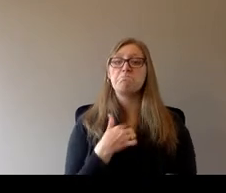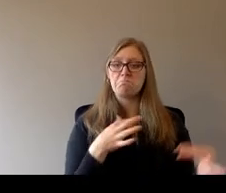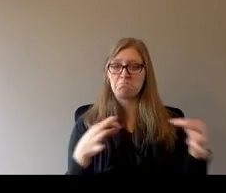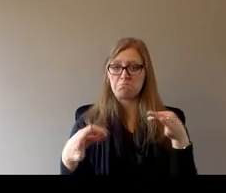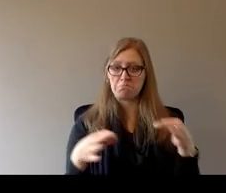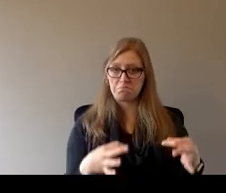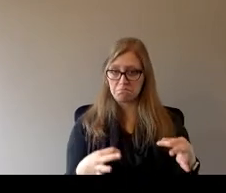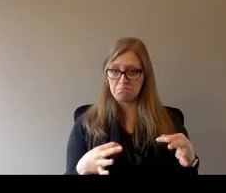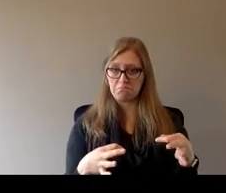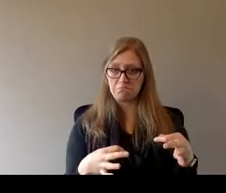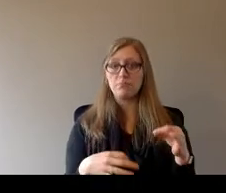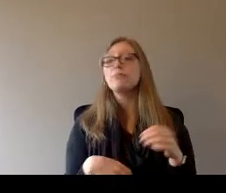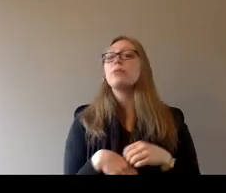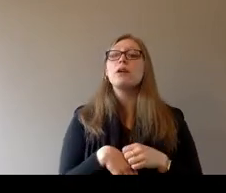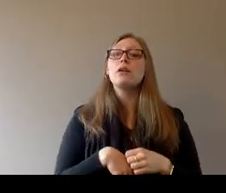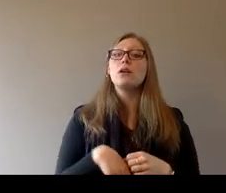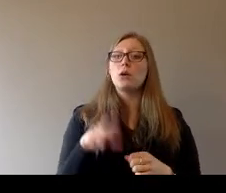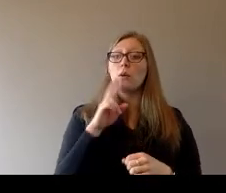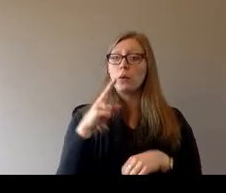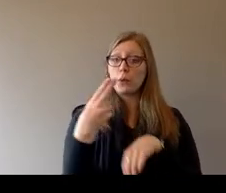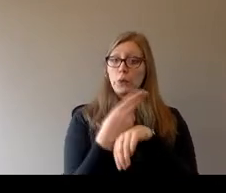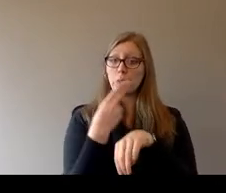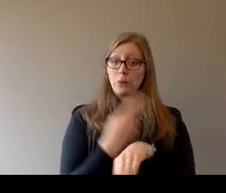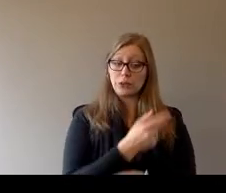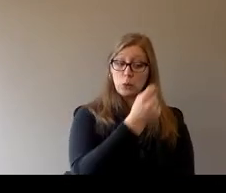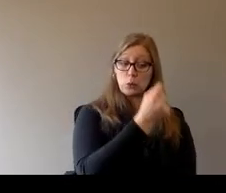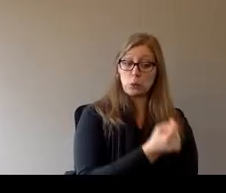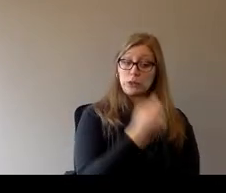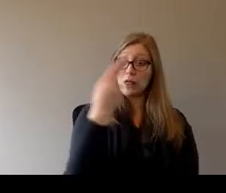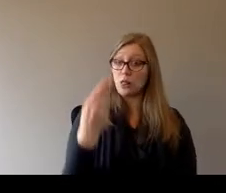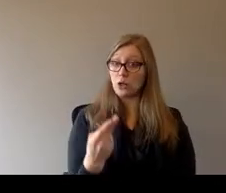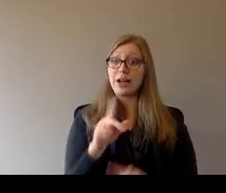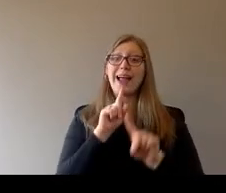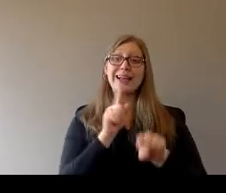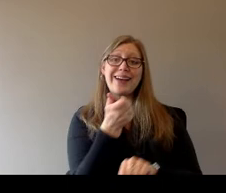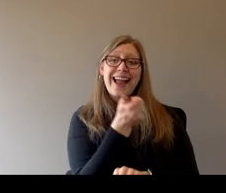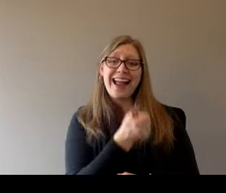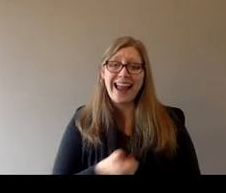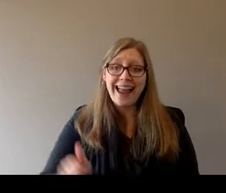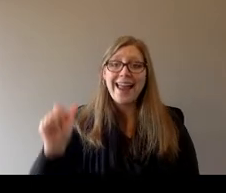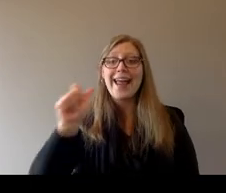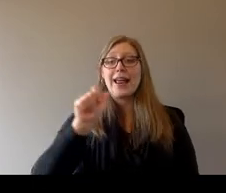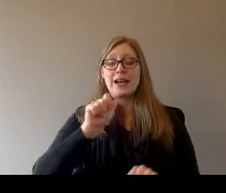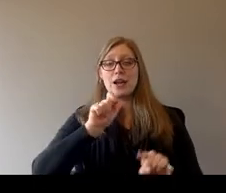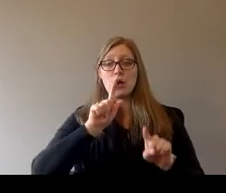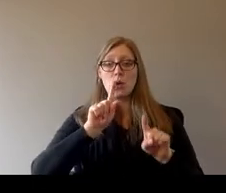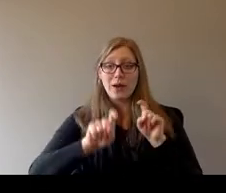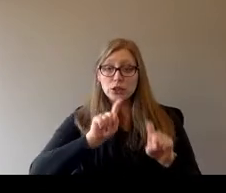So I'm going to use these days to answer any questions about your lesson, or your assignments.